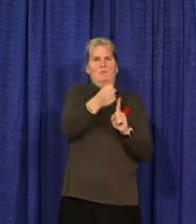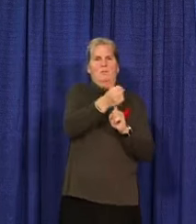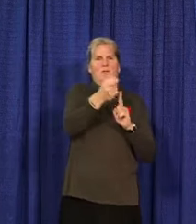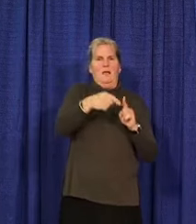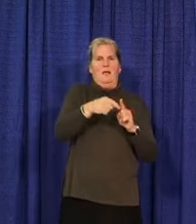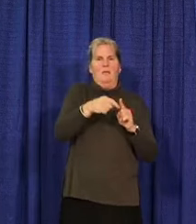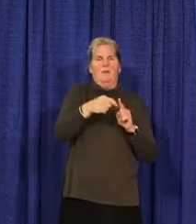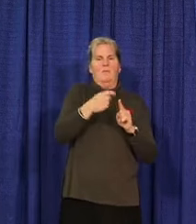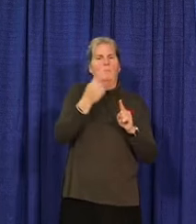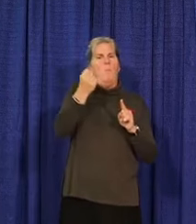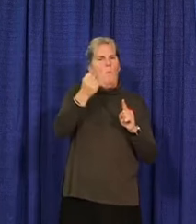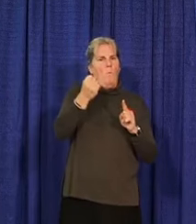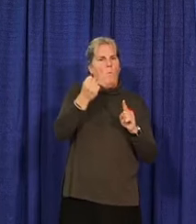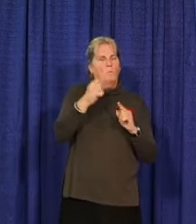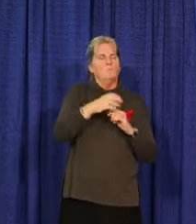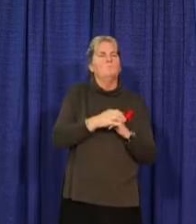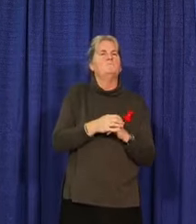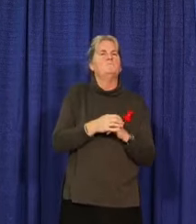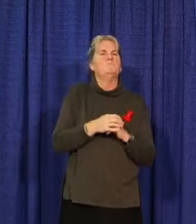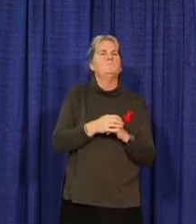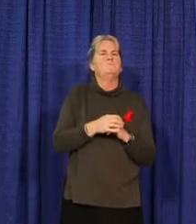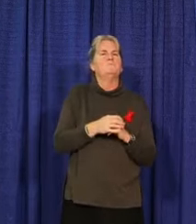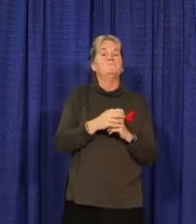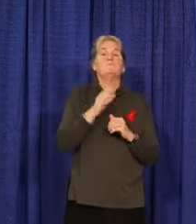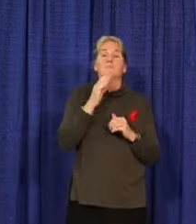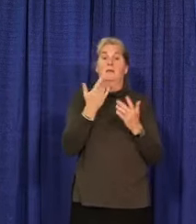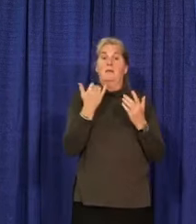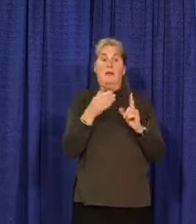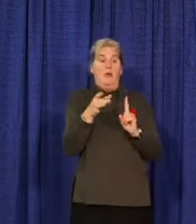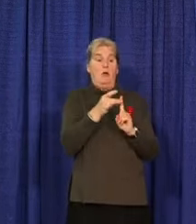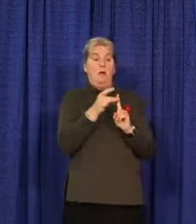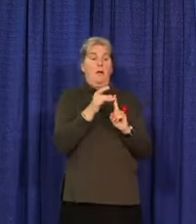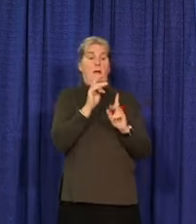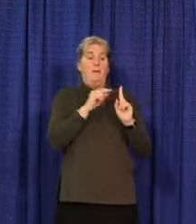investigation. As we are interviewing people